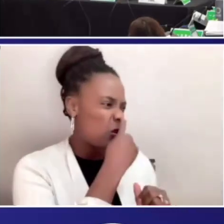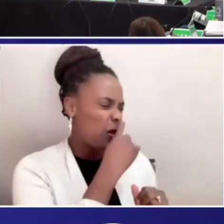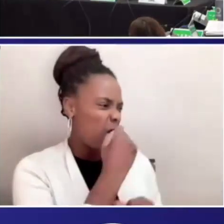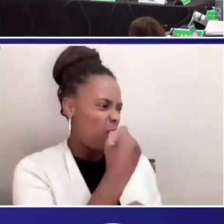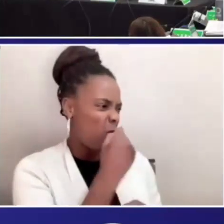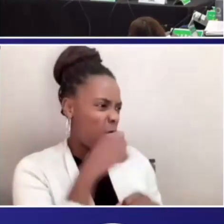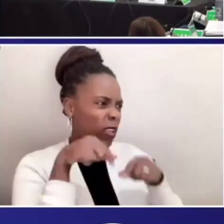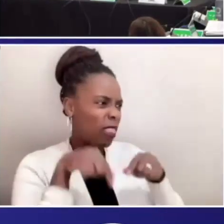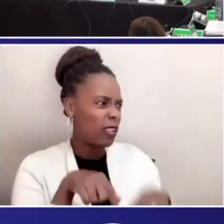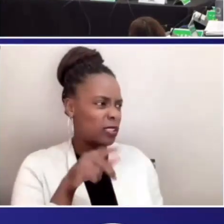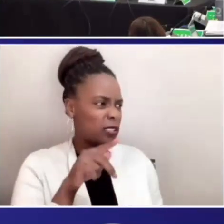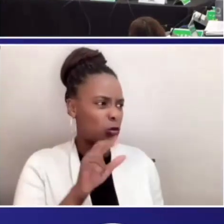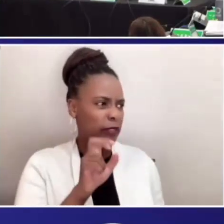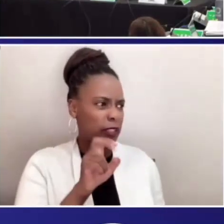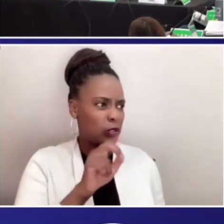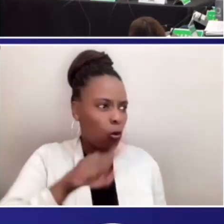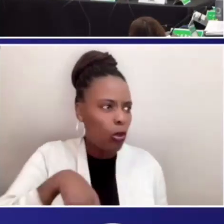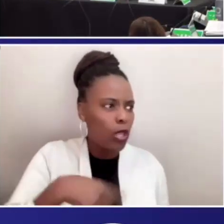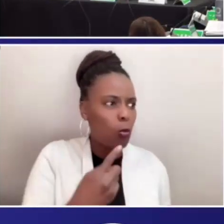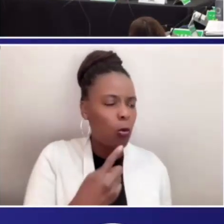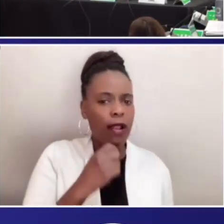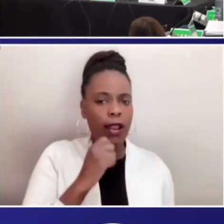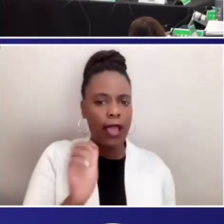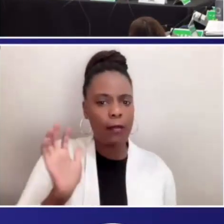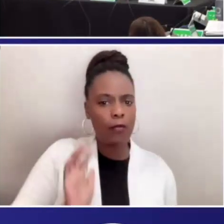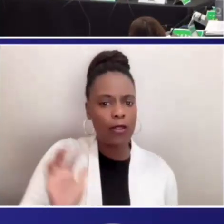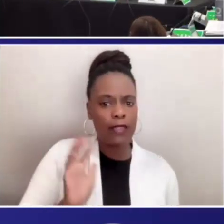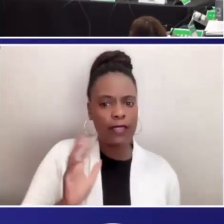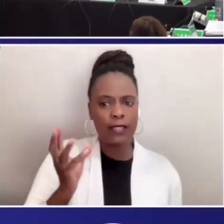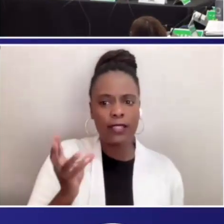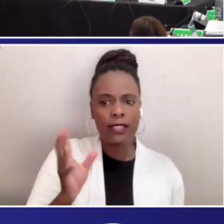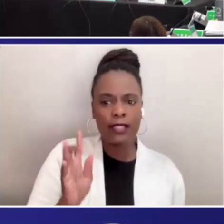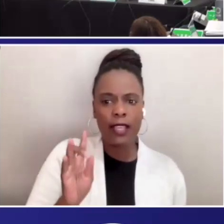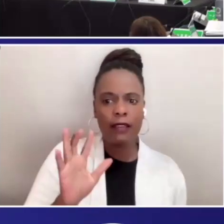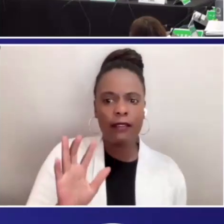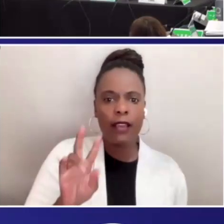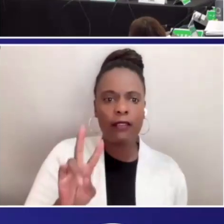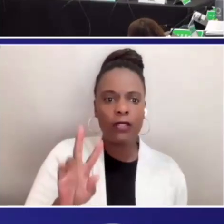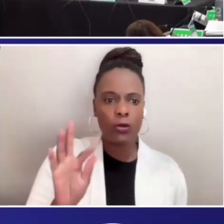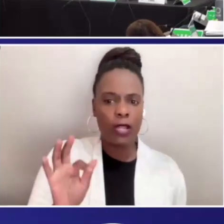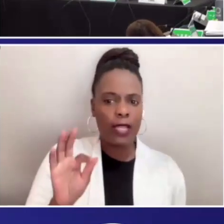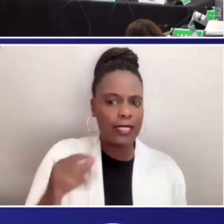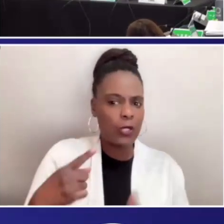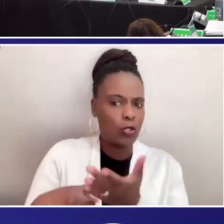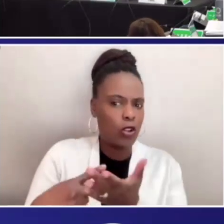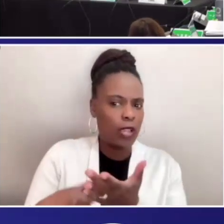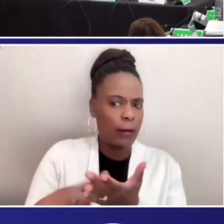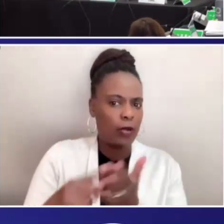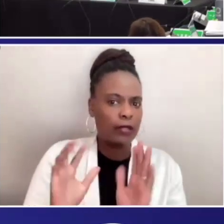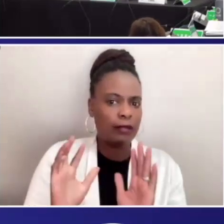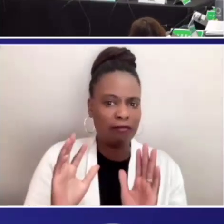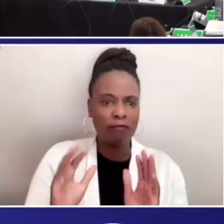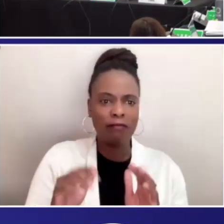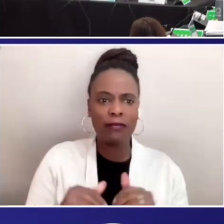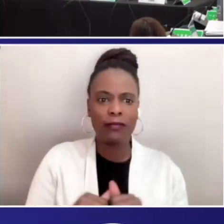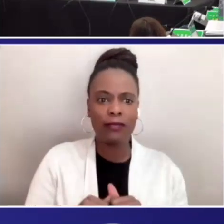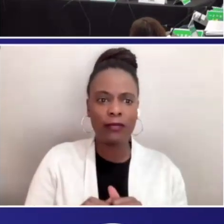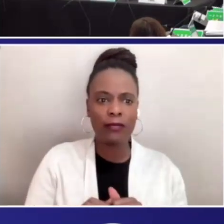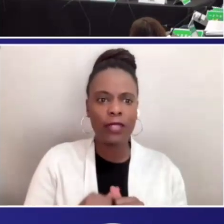provision we're looking at, not the previous 685.219 provision that we're talking about. Yes. You're not on the wrong section,